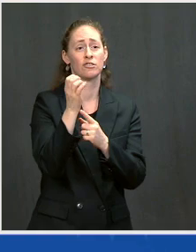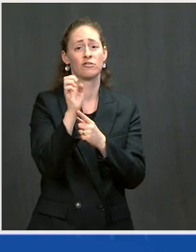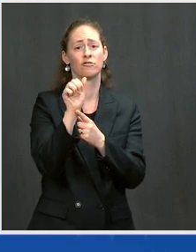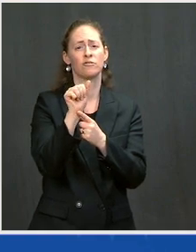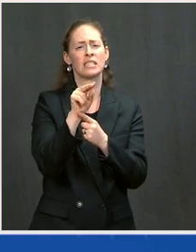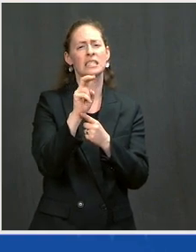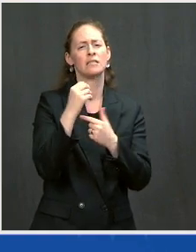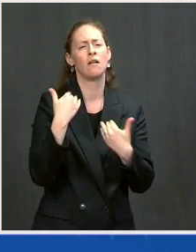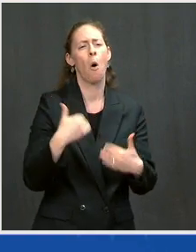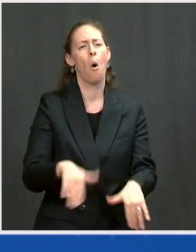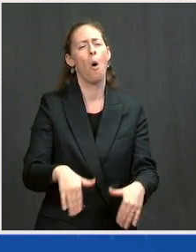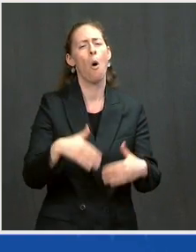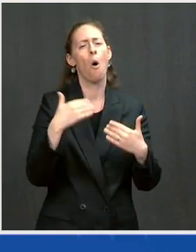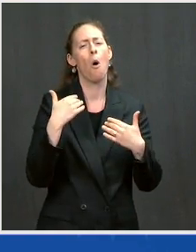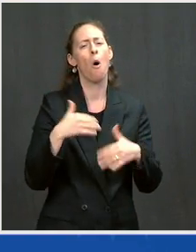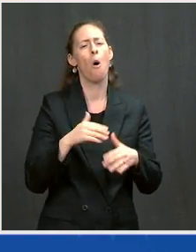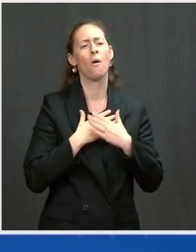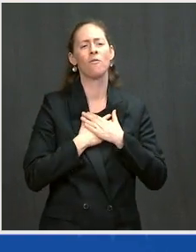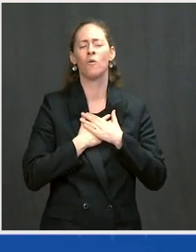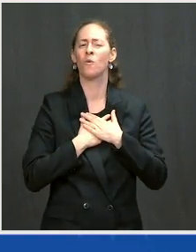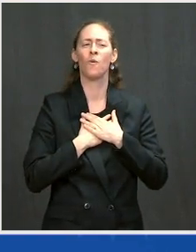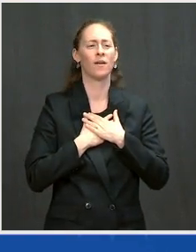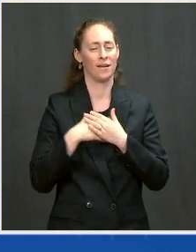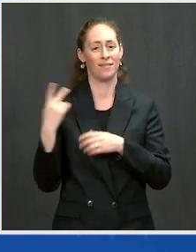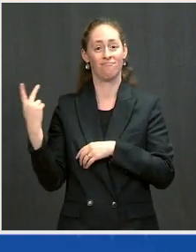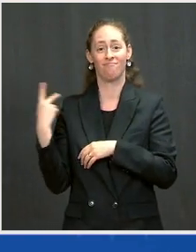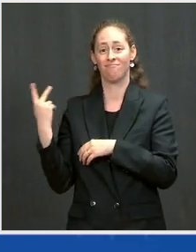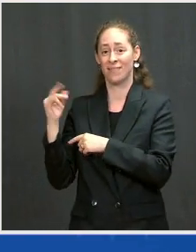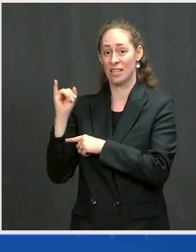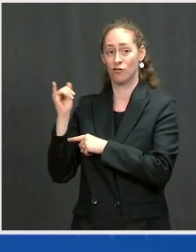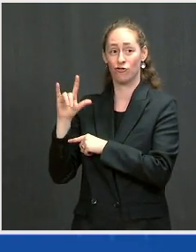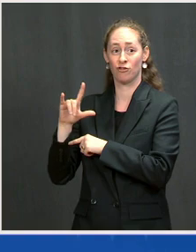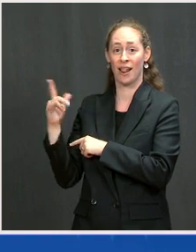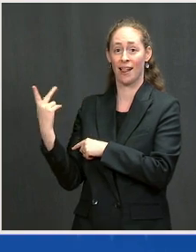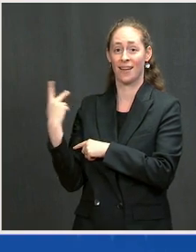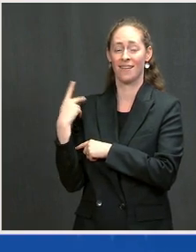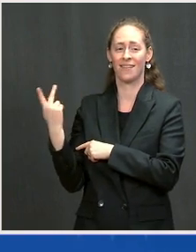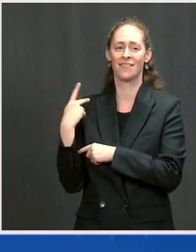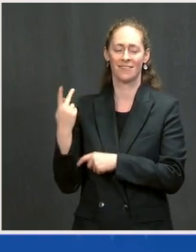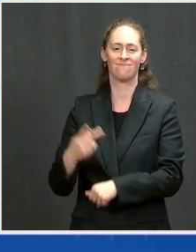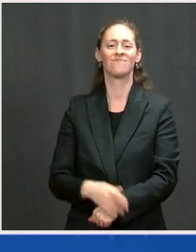Jill and I know firsthand that it’s not just the person who wears the uniform who serves,